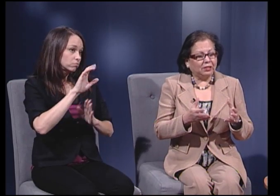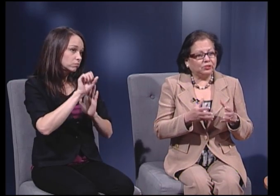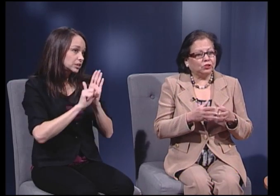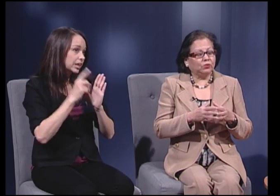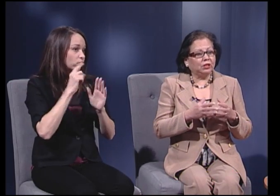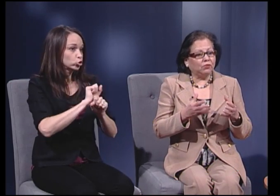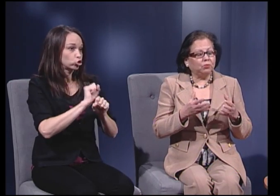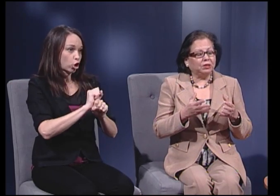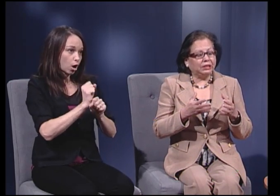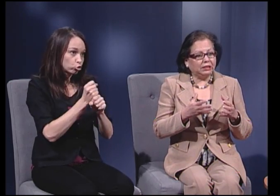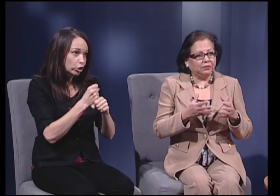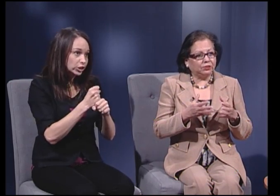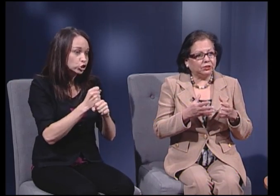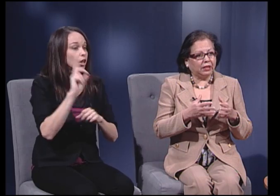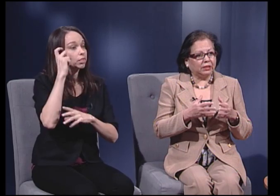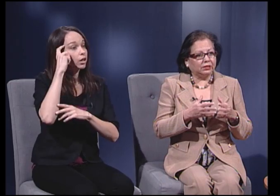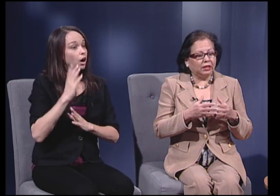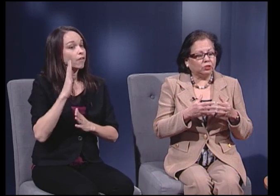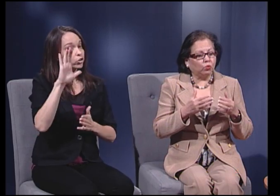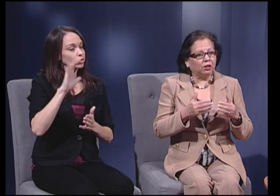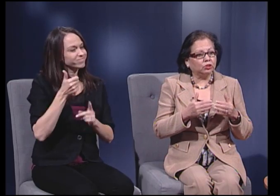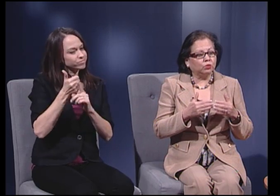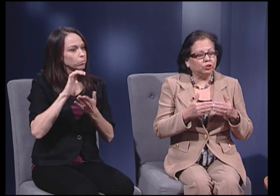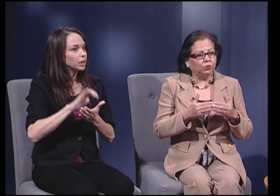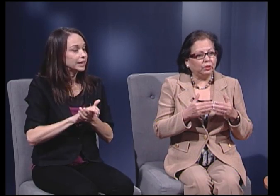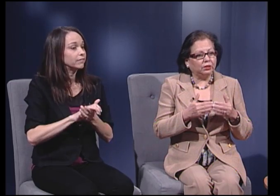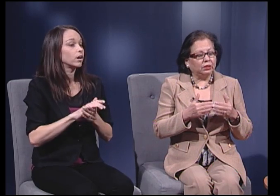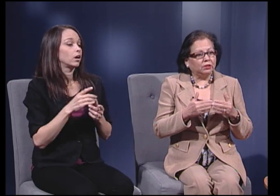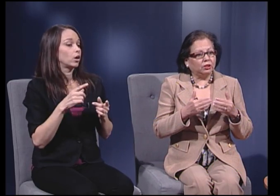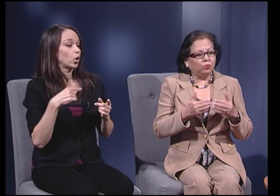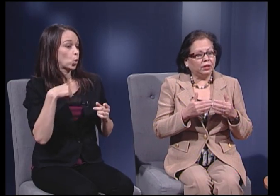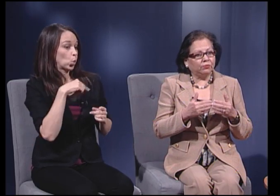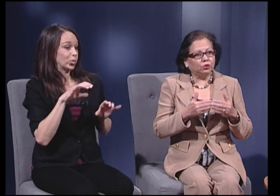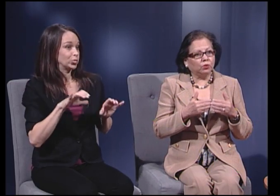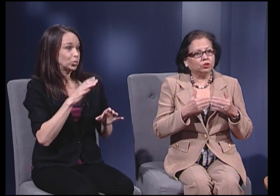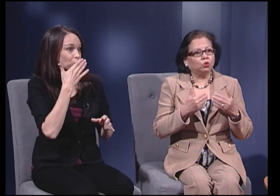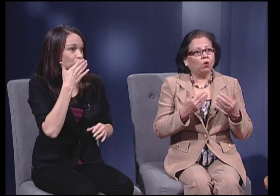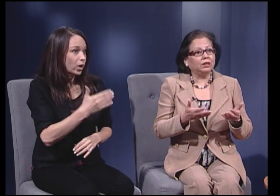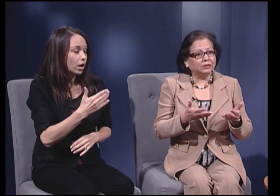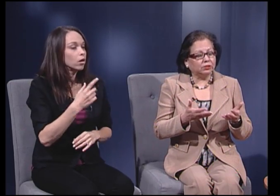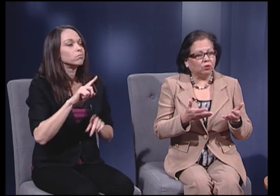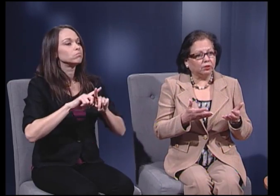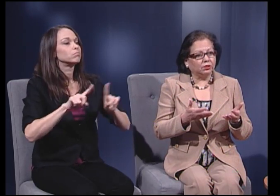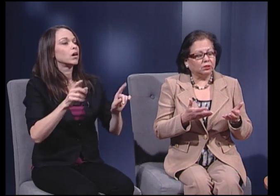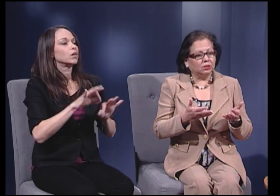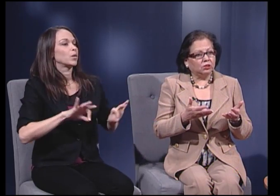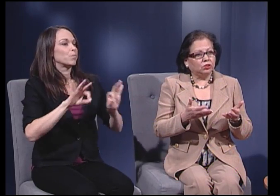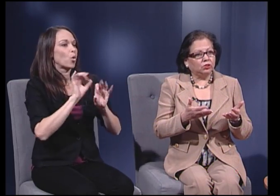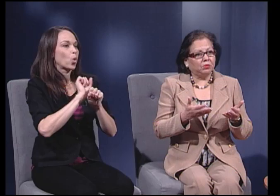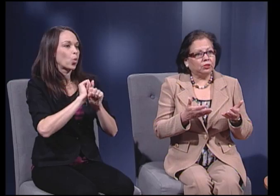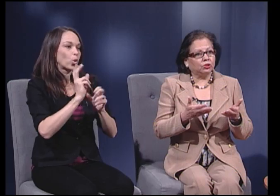And so the Governor believes that as well as we're doing that we have to work twice as hard to make sure